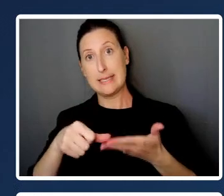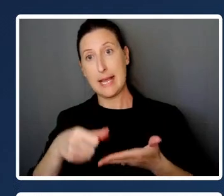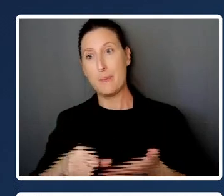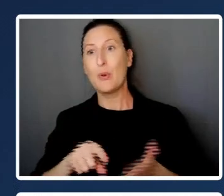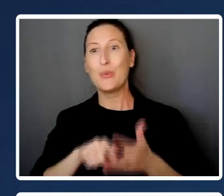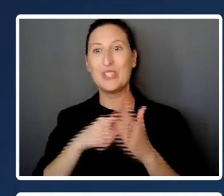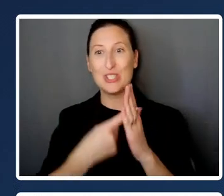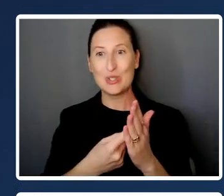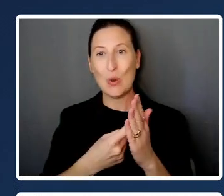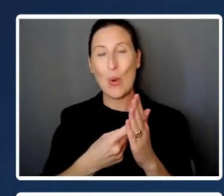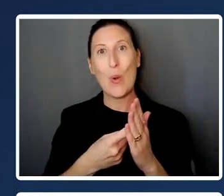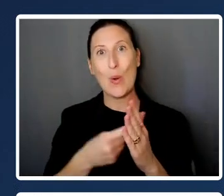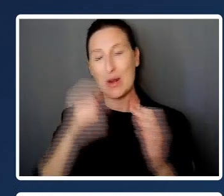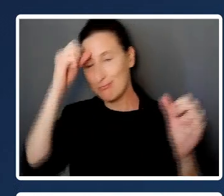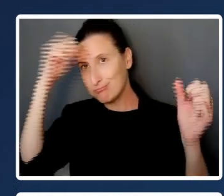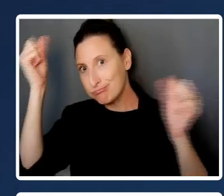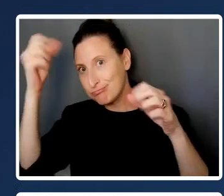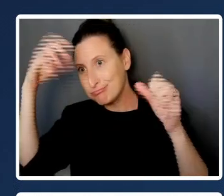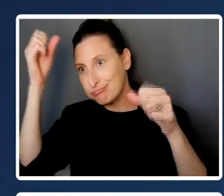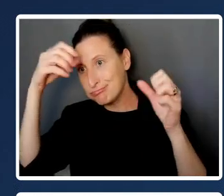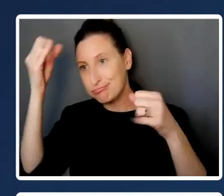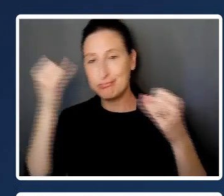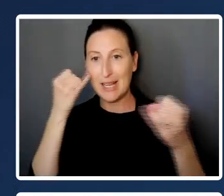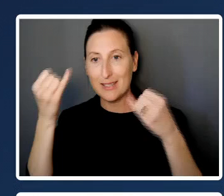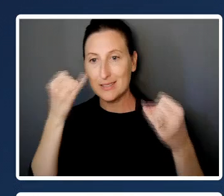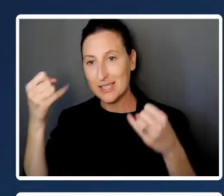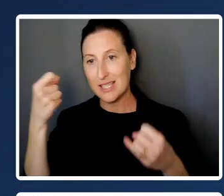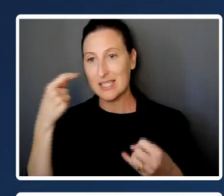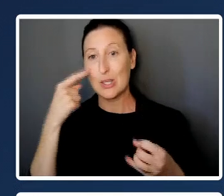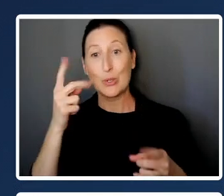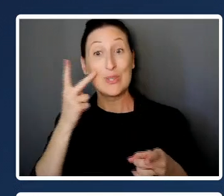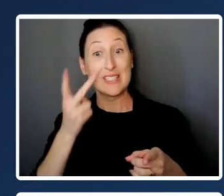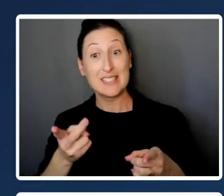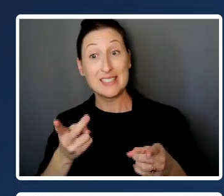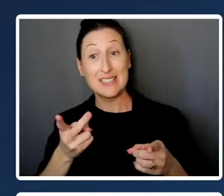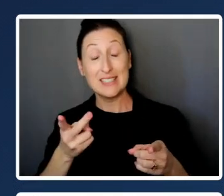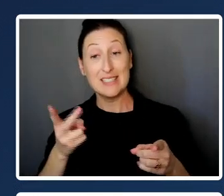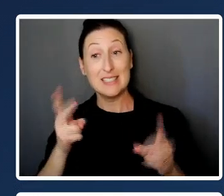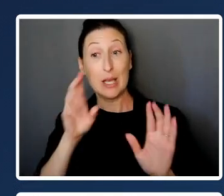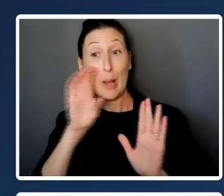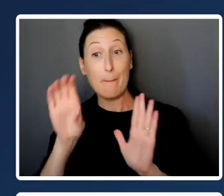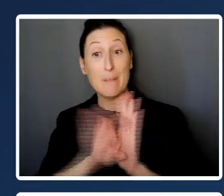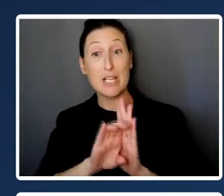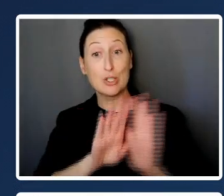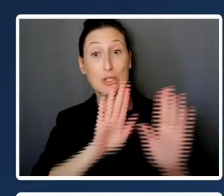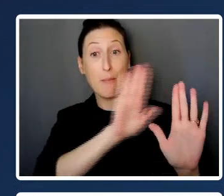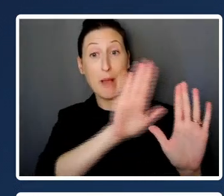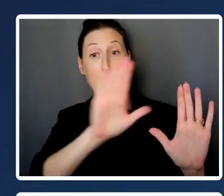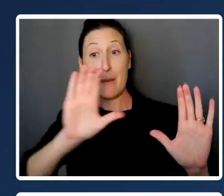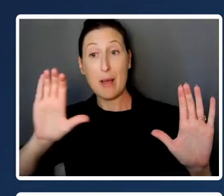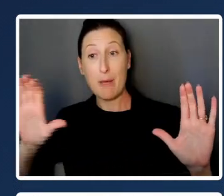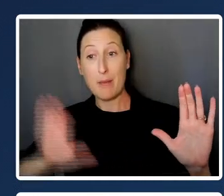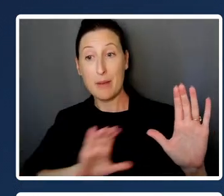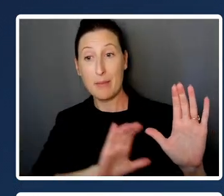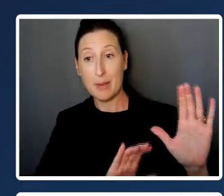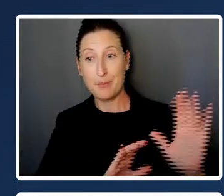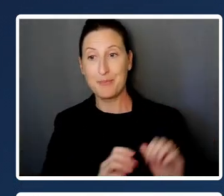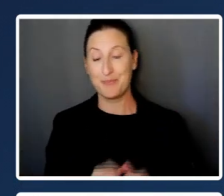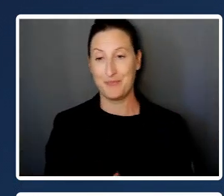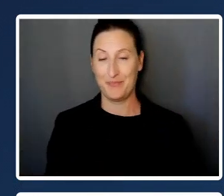you can see here a little snippet of a Padlet that we had going to brainstorm. And this -- the